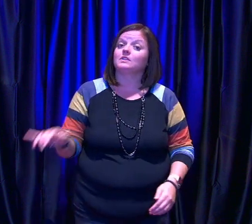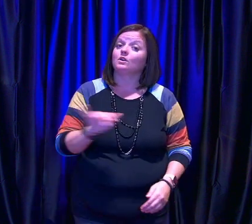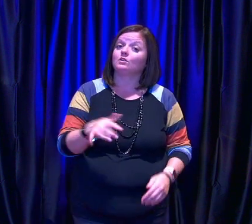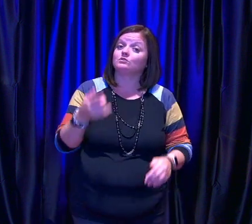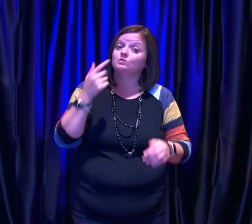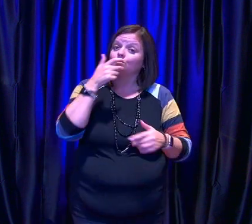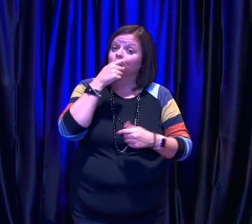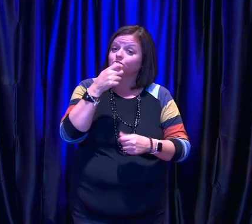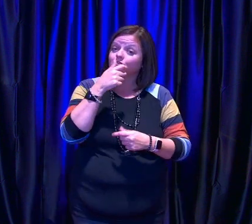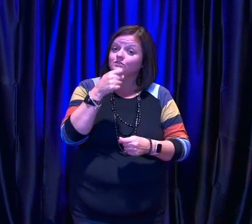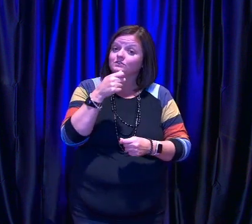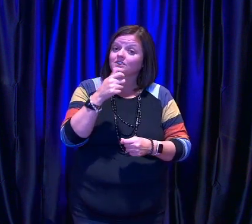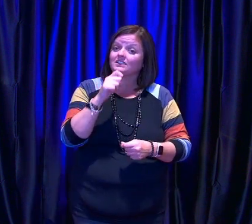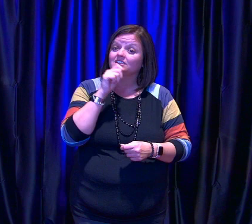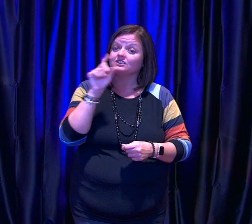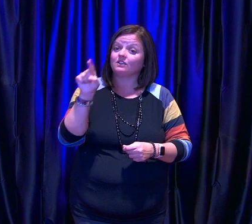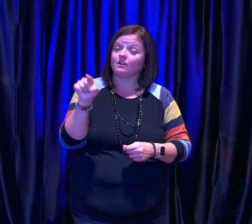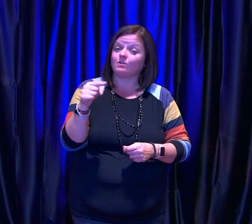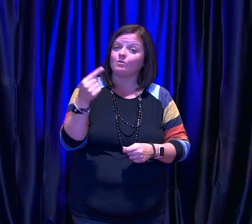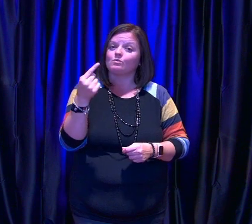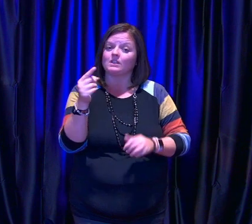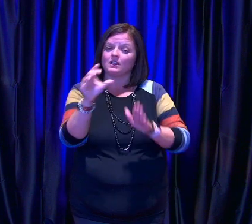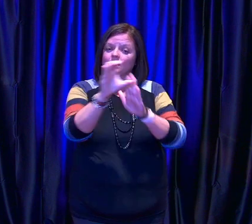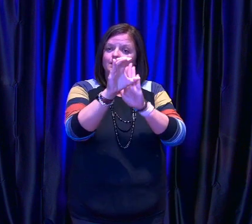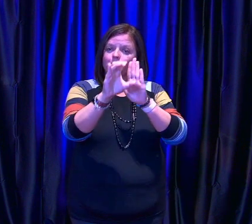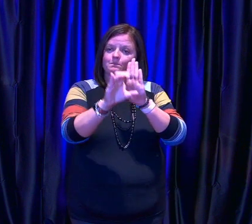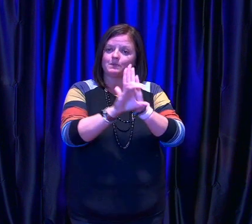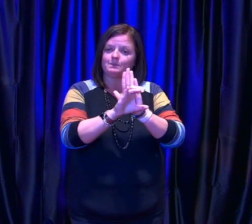it's it's not only a commandment